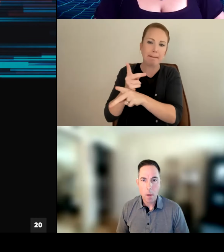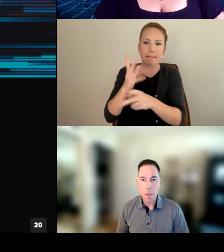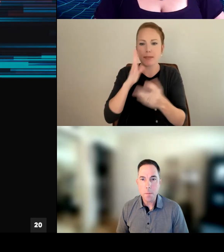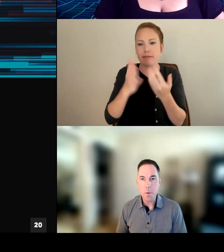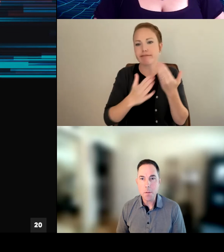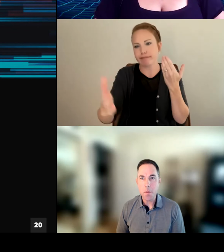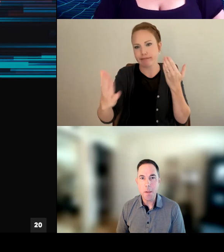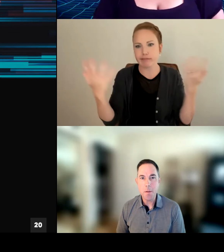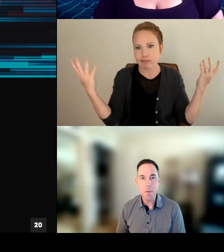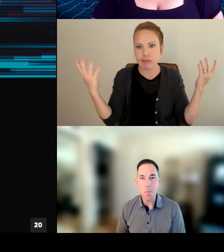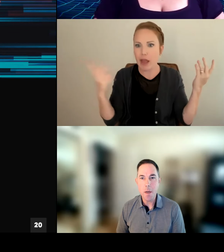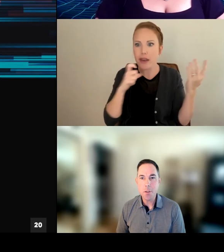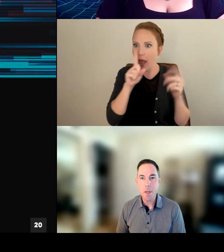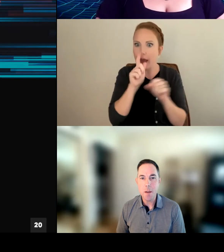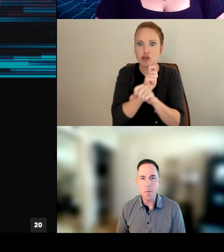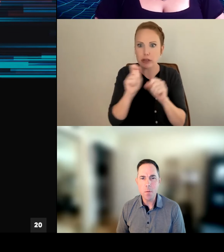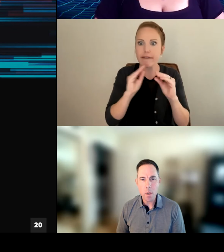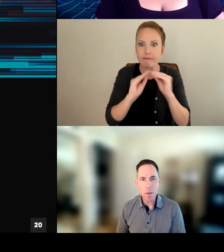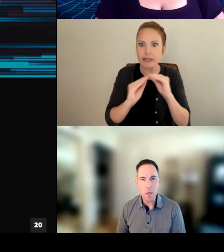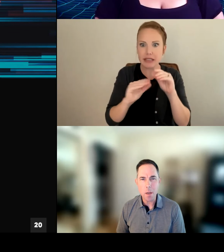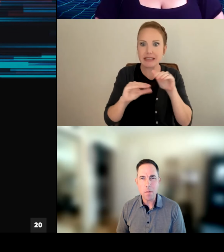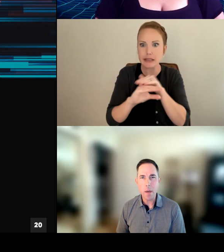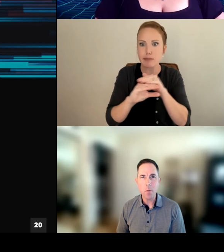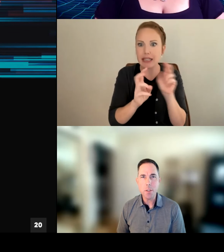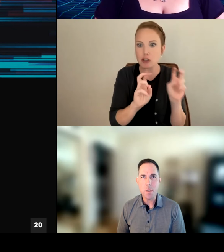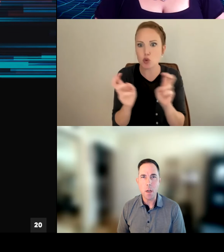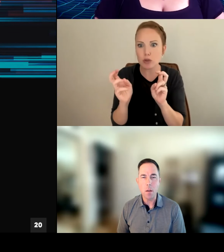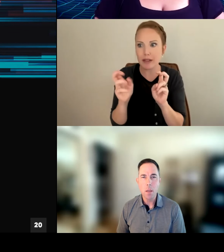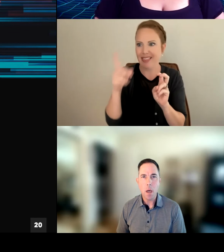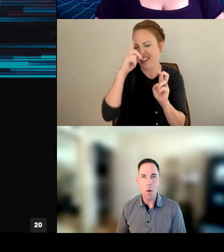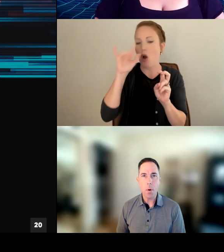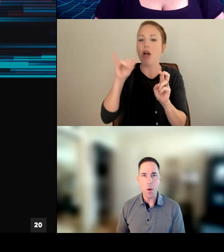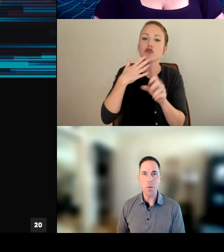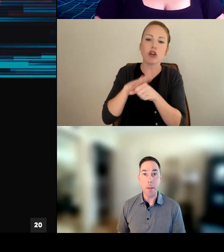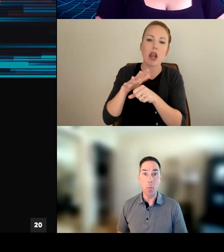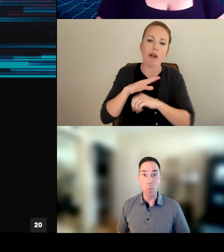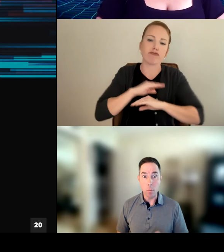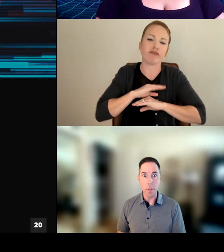Rob: Awesome, Crystal, thank you so much. One other clarifying question that I'll pose, then will move